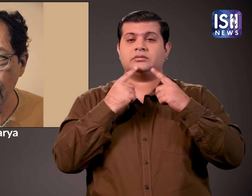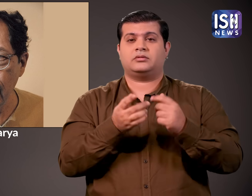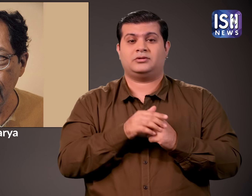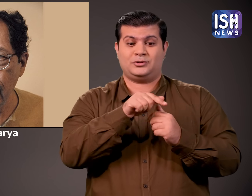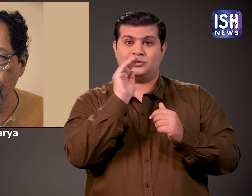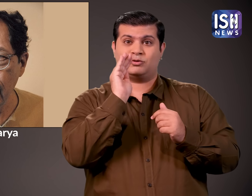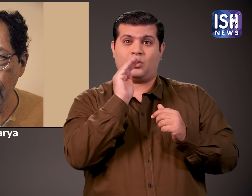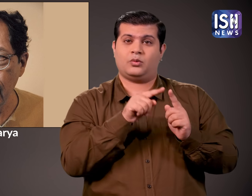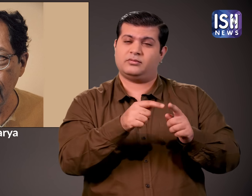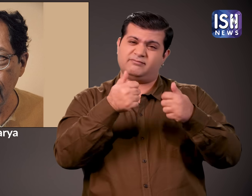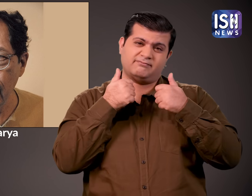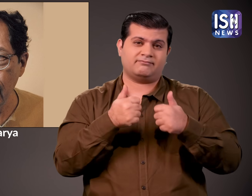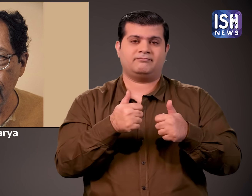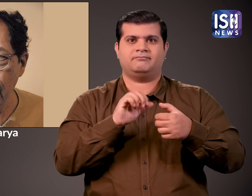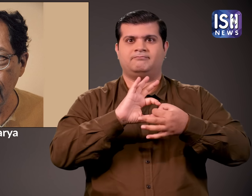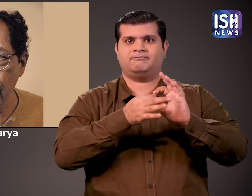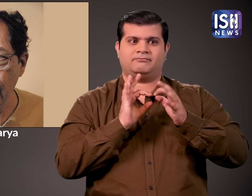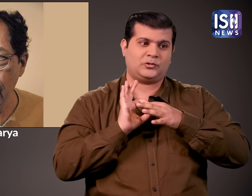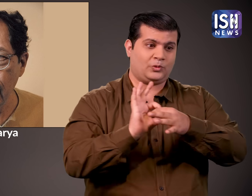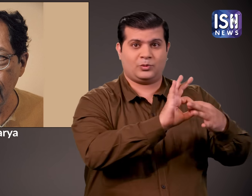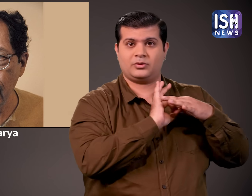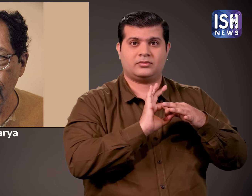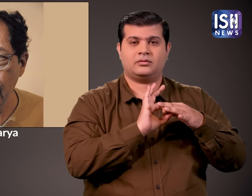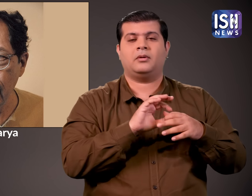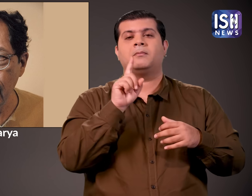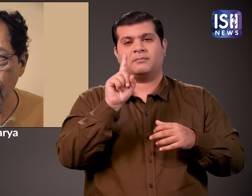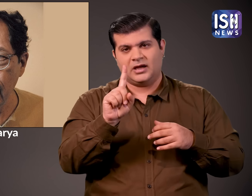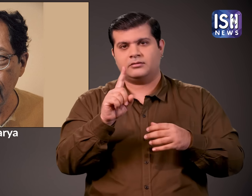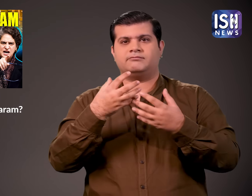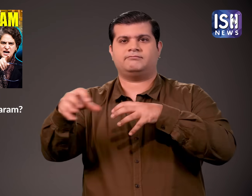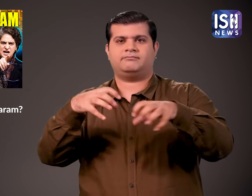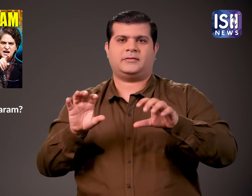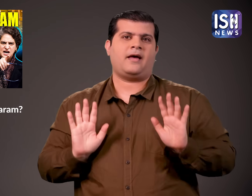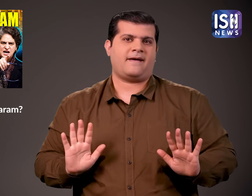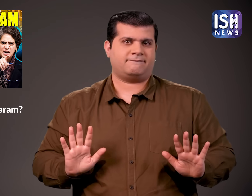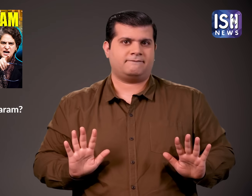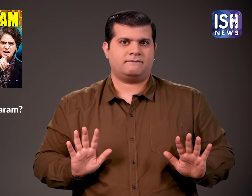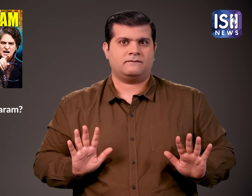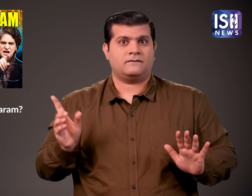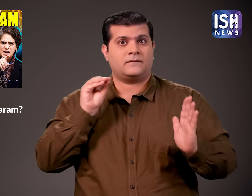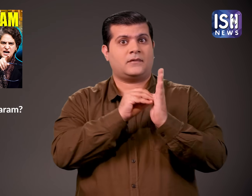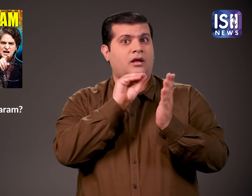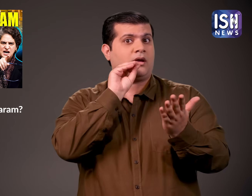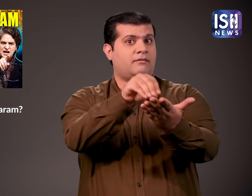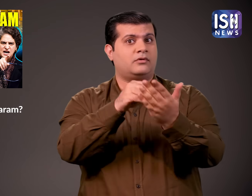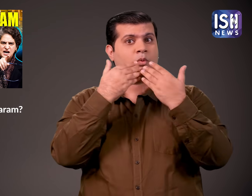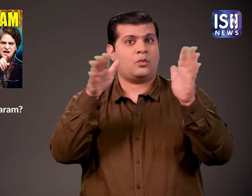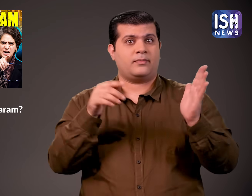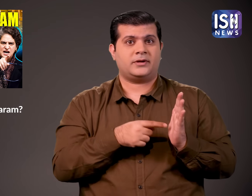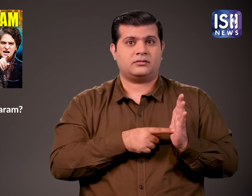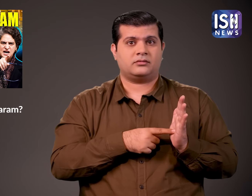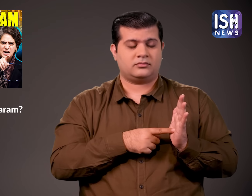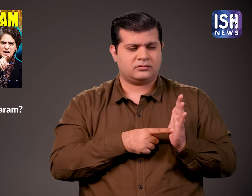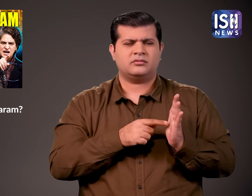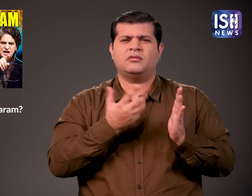he writes that “the song that united also divided.” He publicly shared.